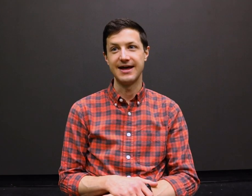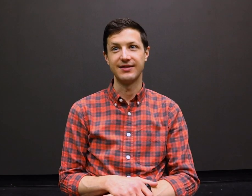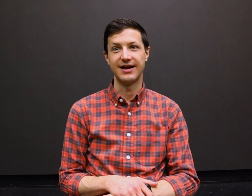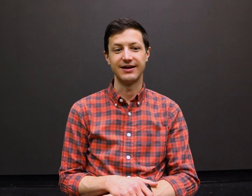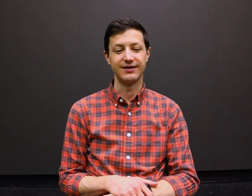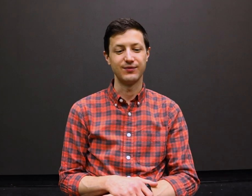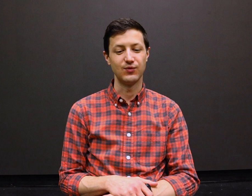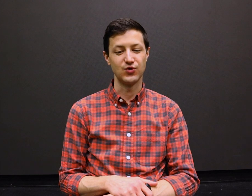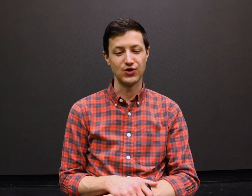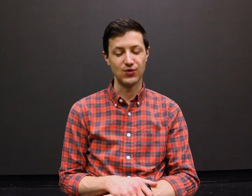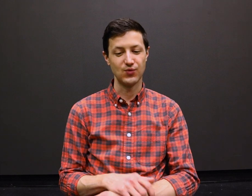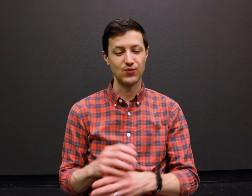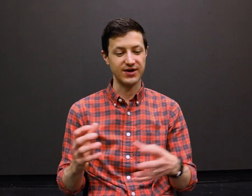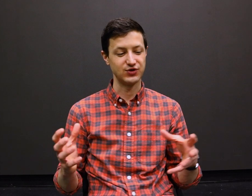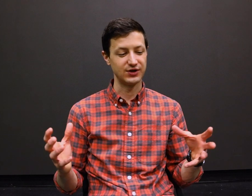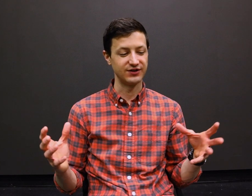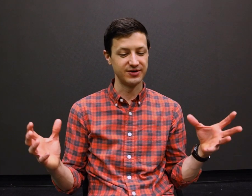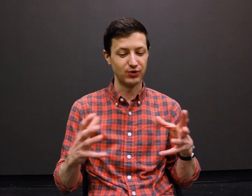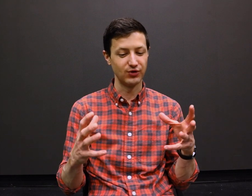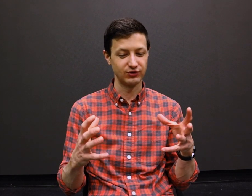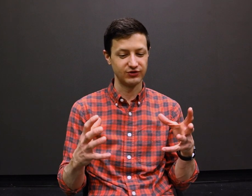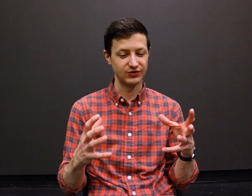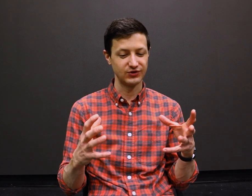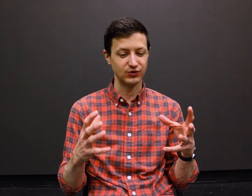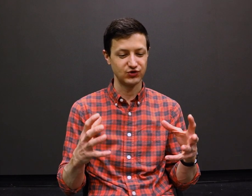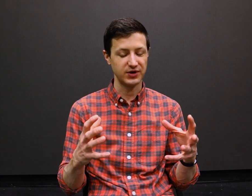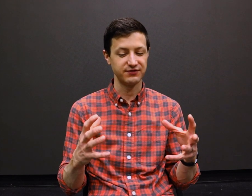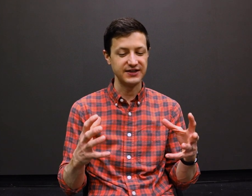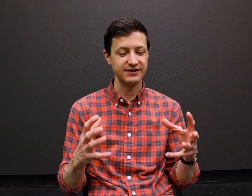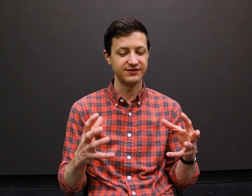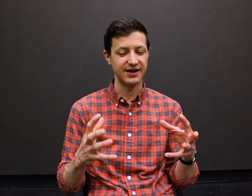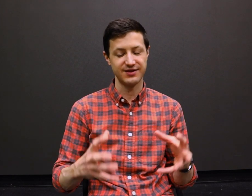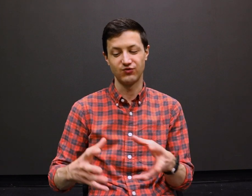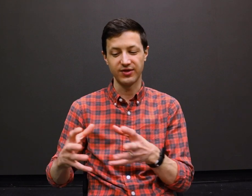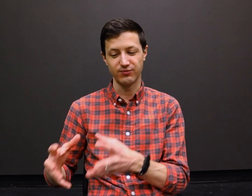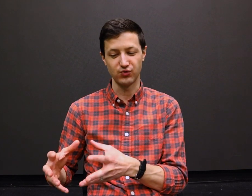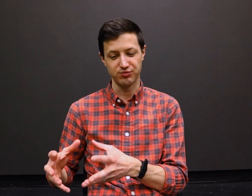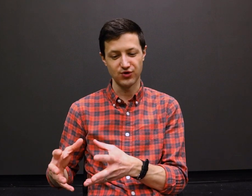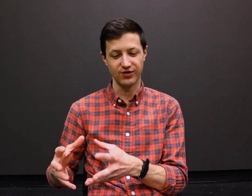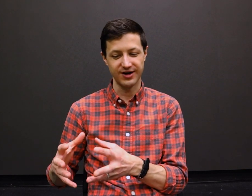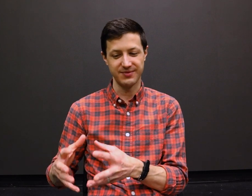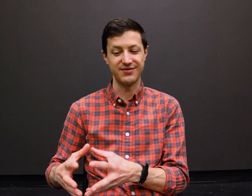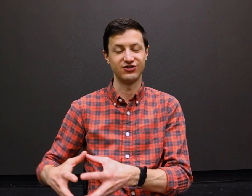and then, you know we have to assemble those 20 feeds and then run them through a program,